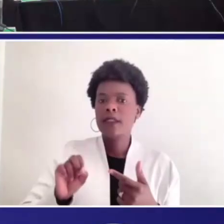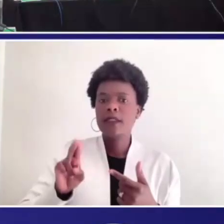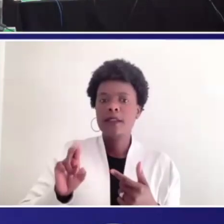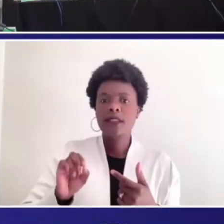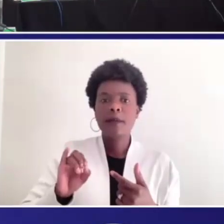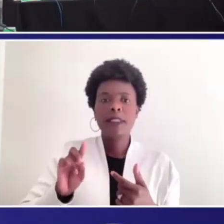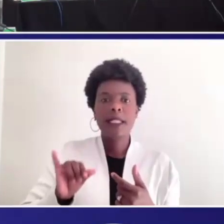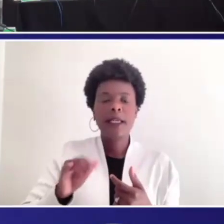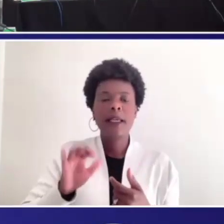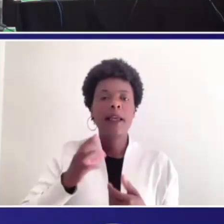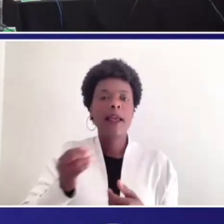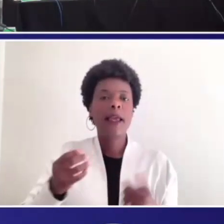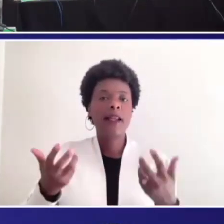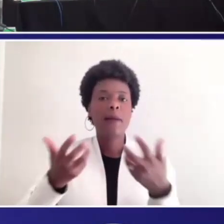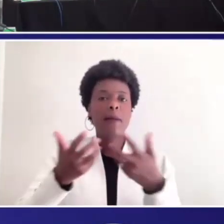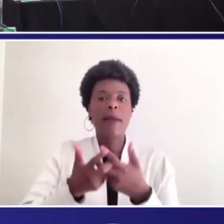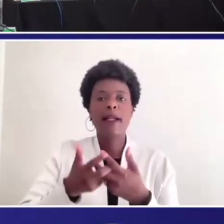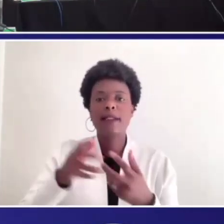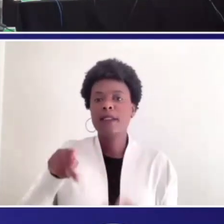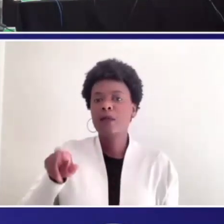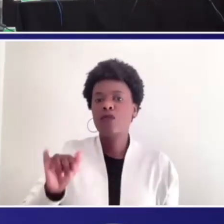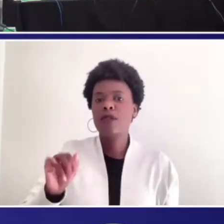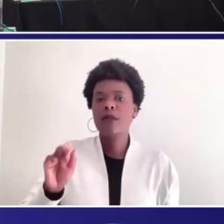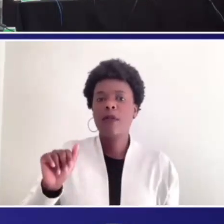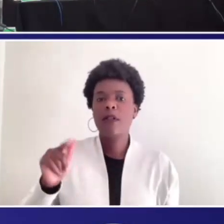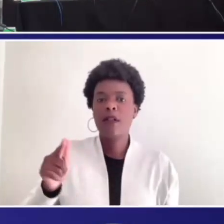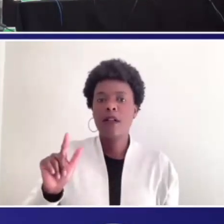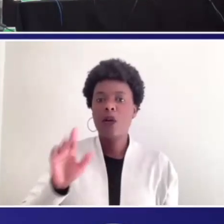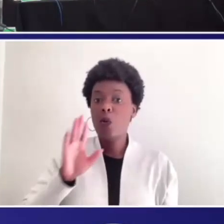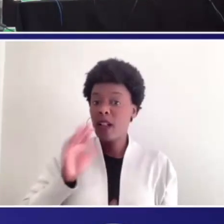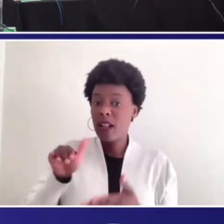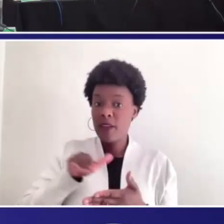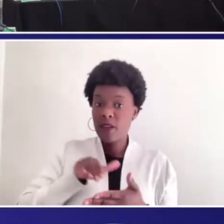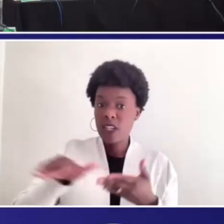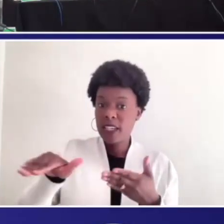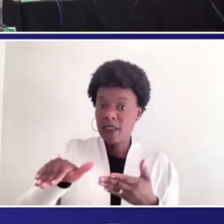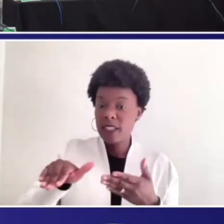questions this morning about will the forgiveness piece be in?